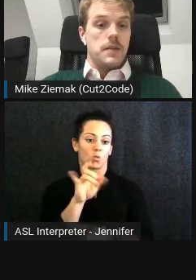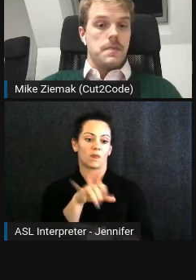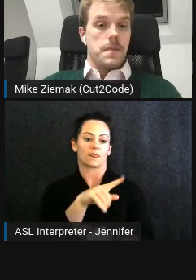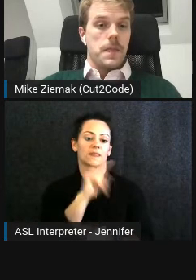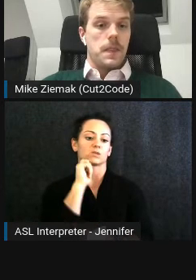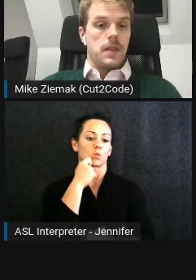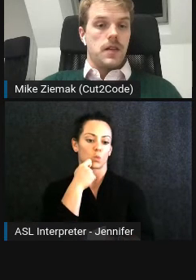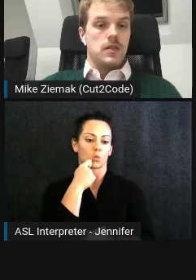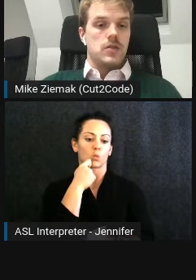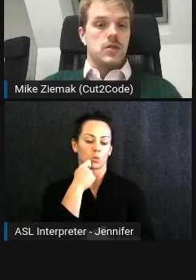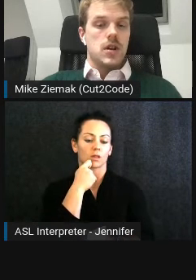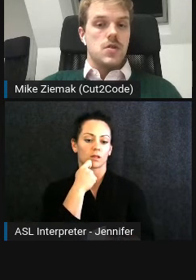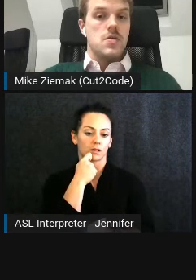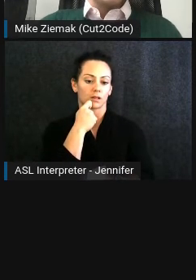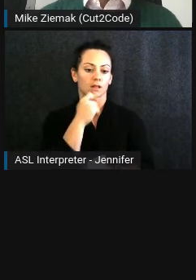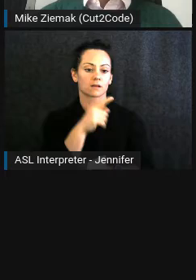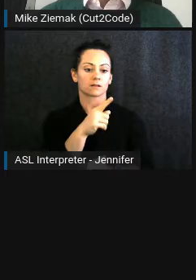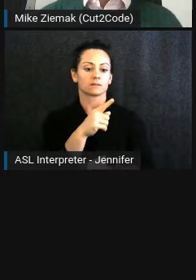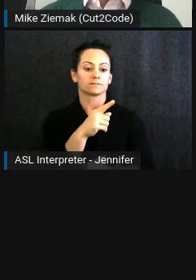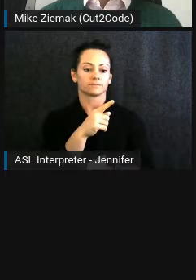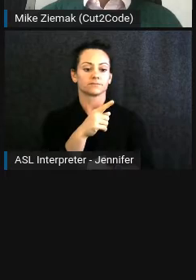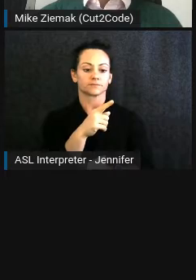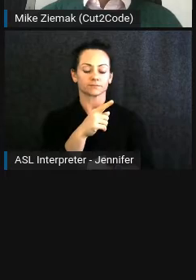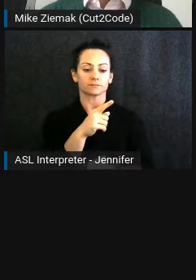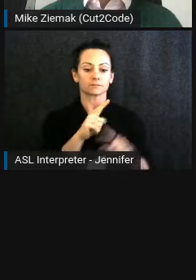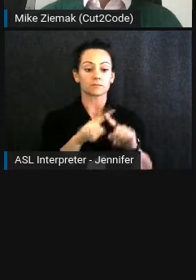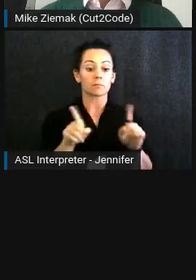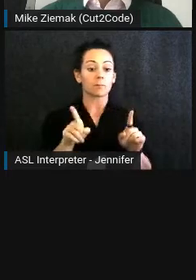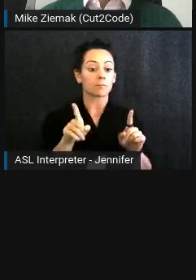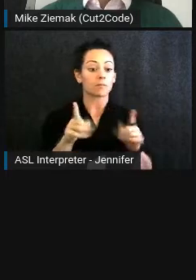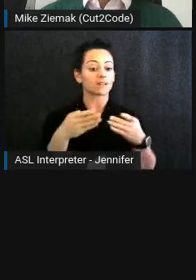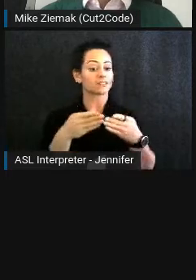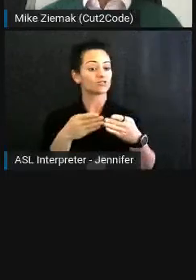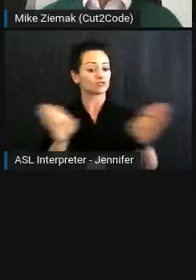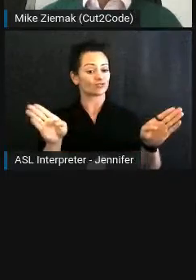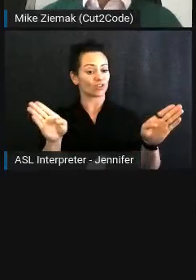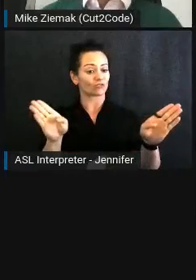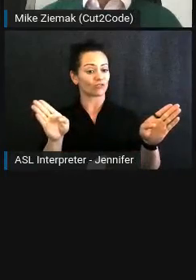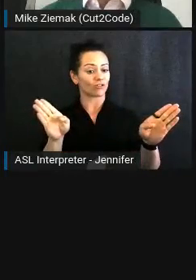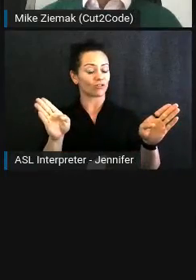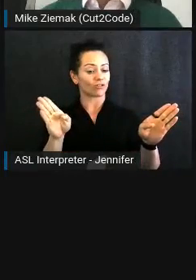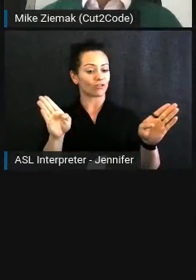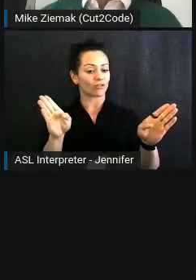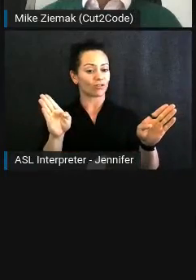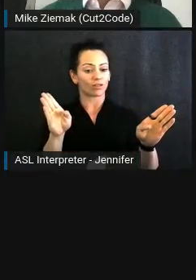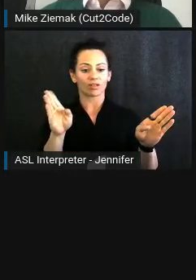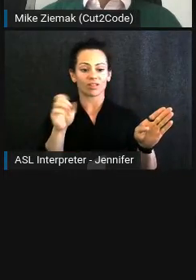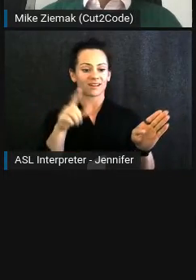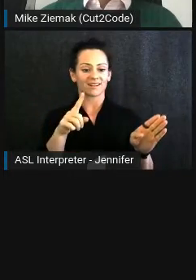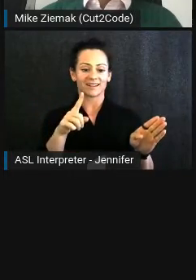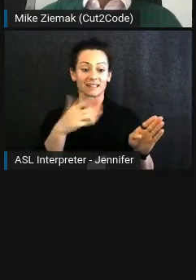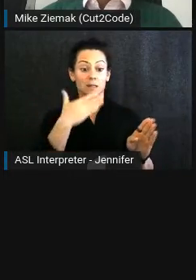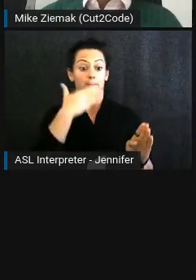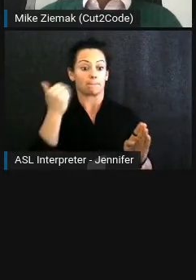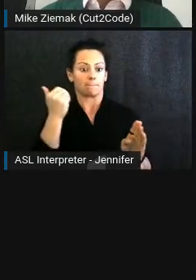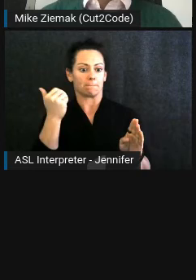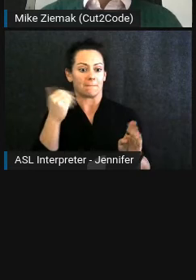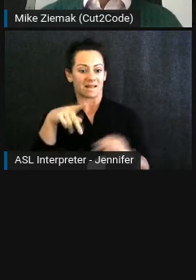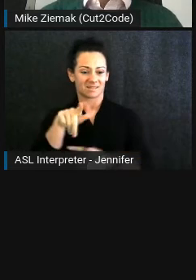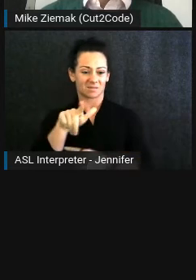In general, I would say that it's not the best plugin that I've ever had